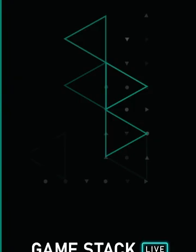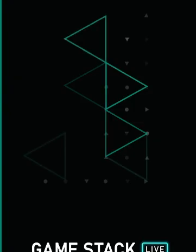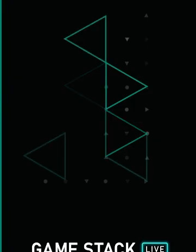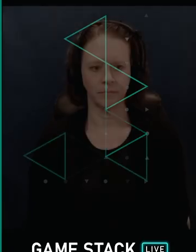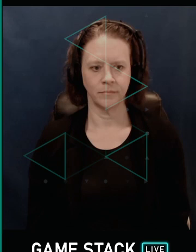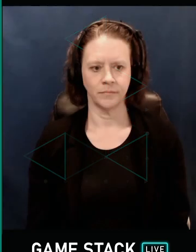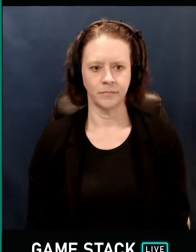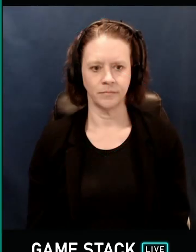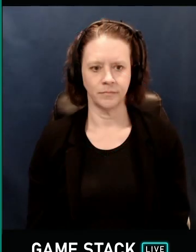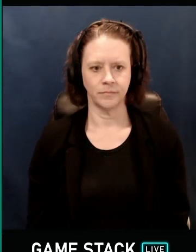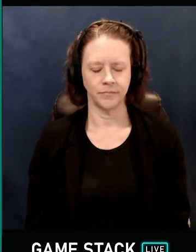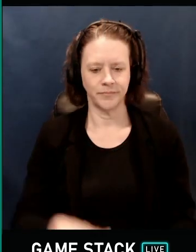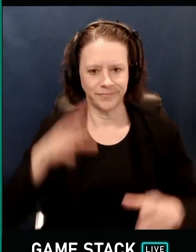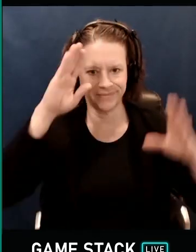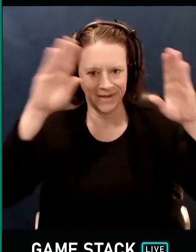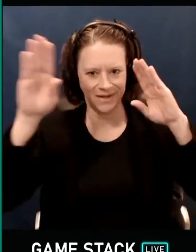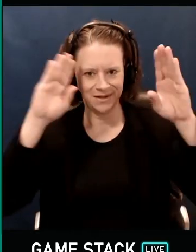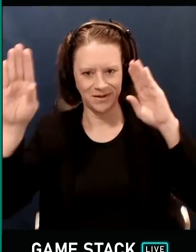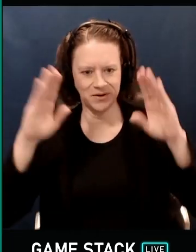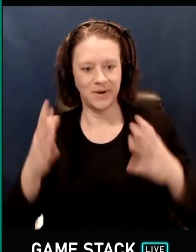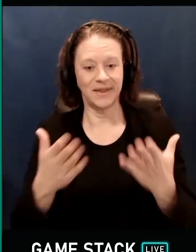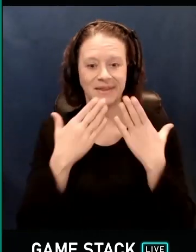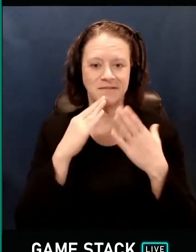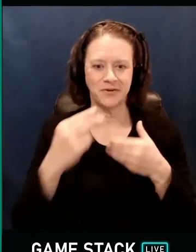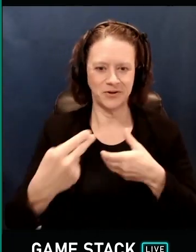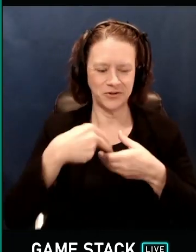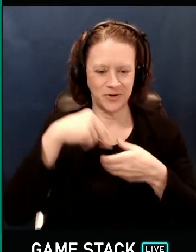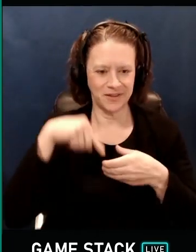Hello and thanks for joining this online session.